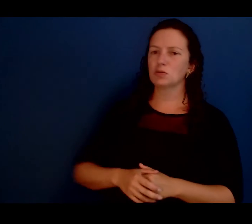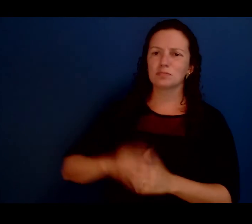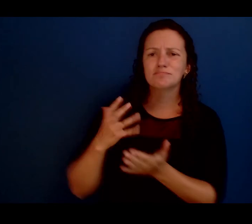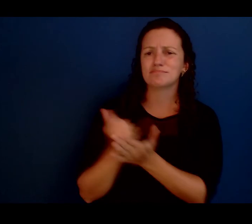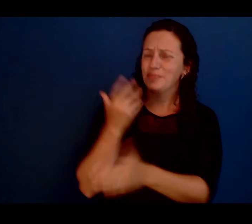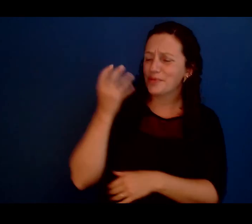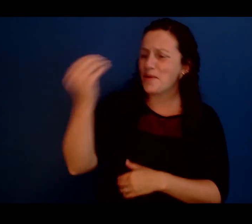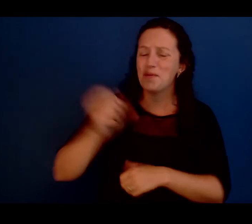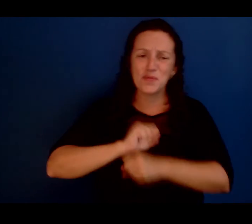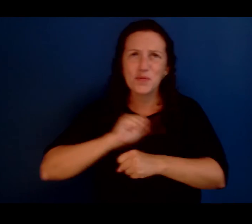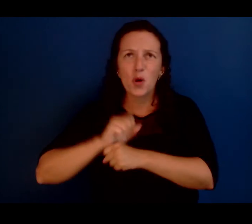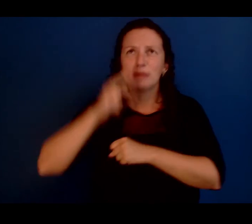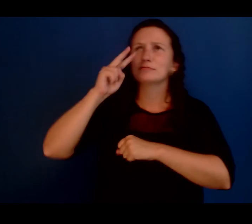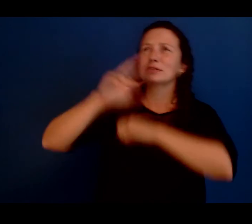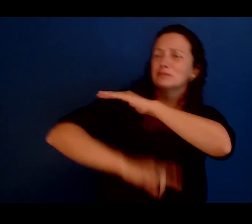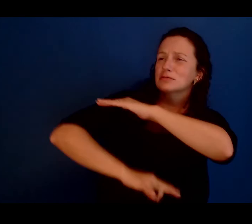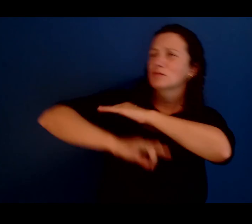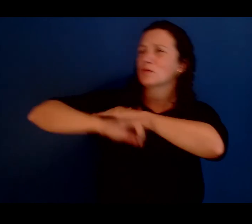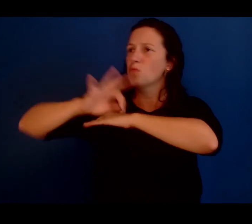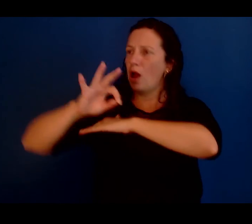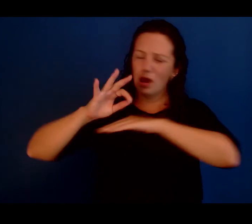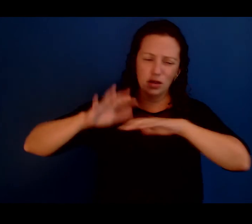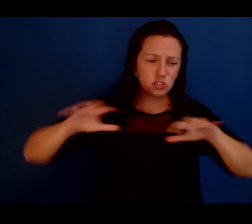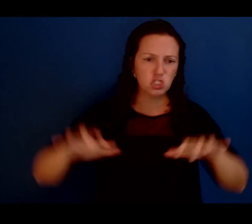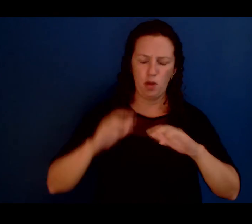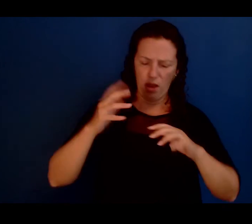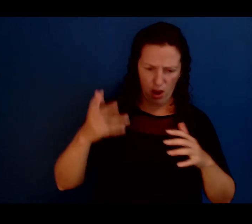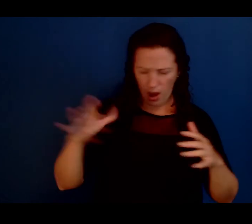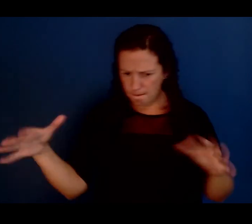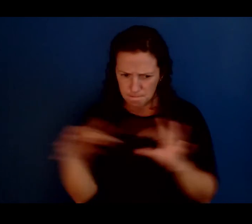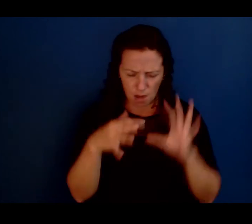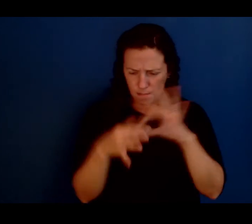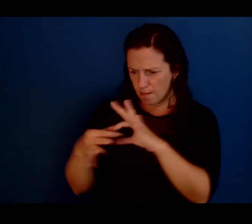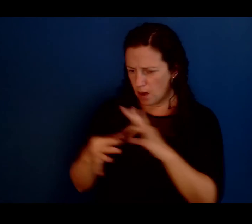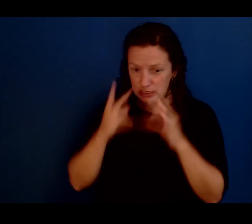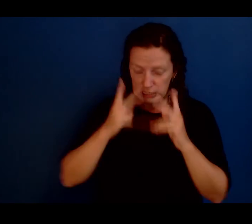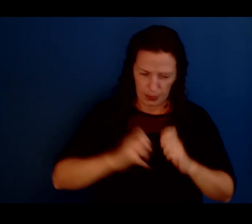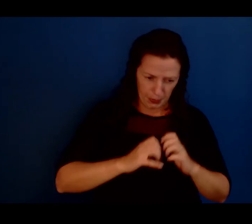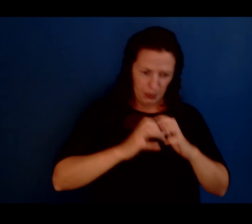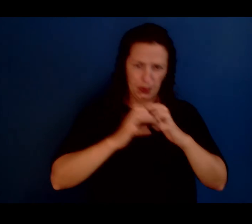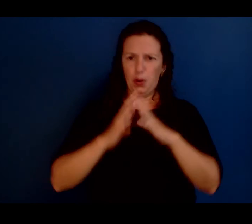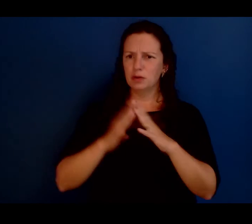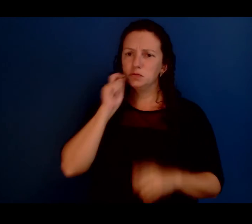that sunrise and working with my hands and just doing something physical with myself and seeing it come up is